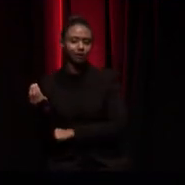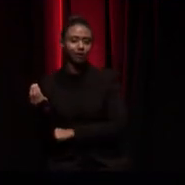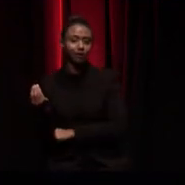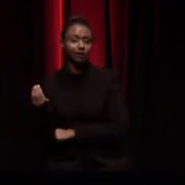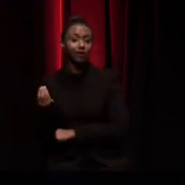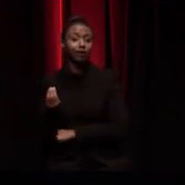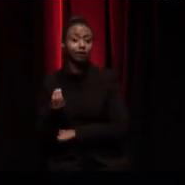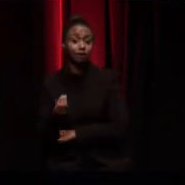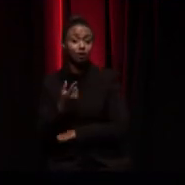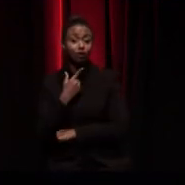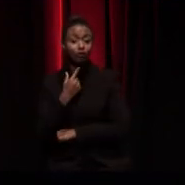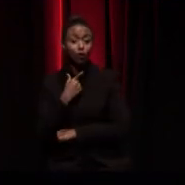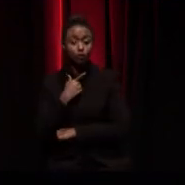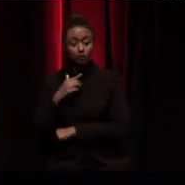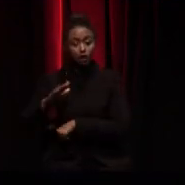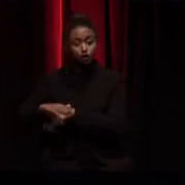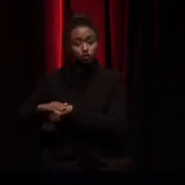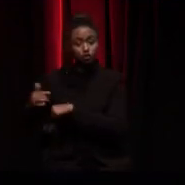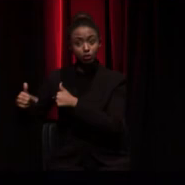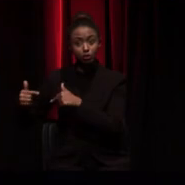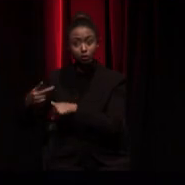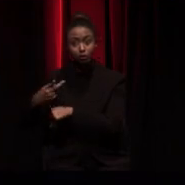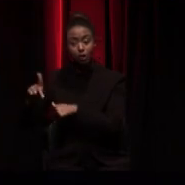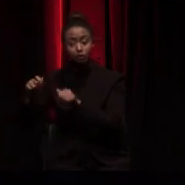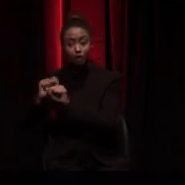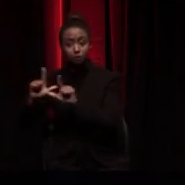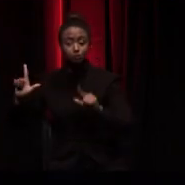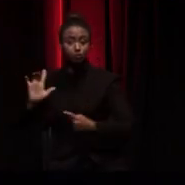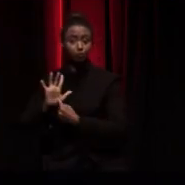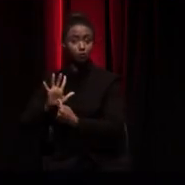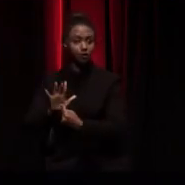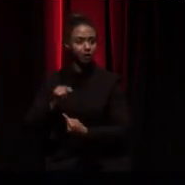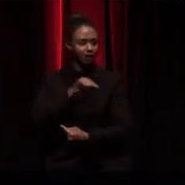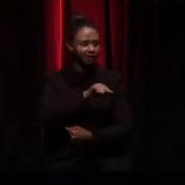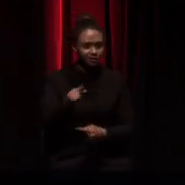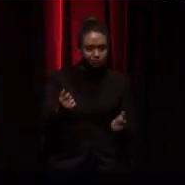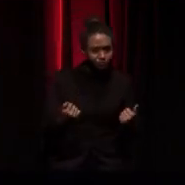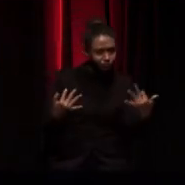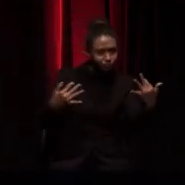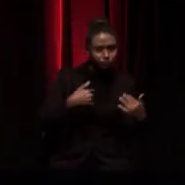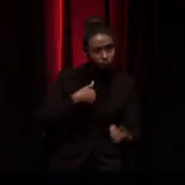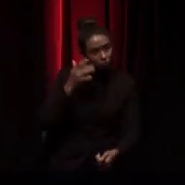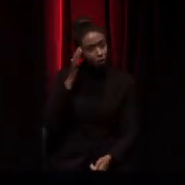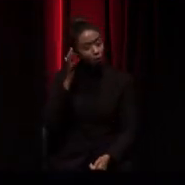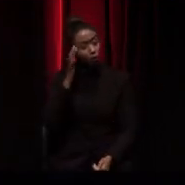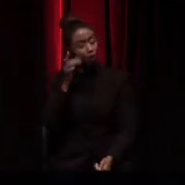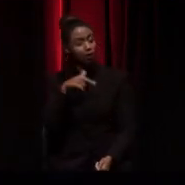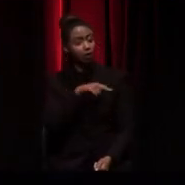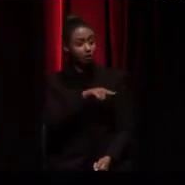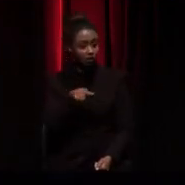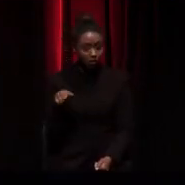the relevance of what they do. I guess everybody in this auditorium reads the news,